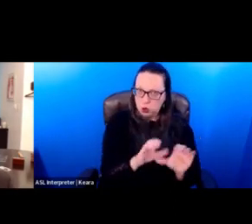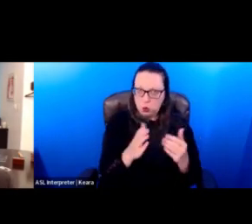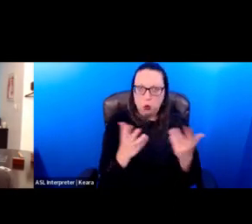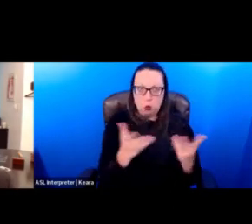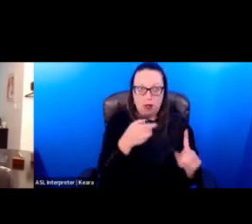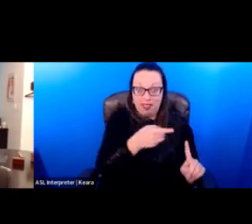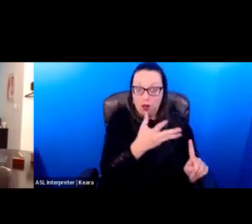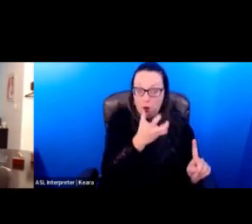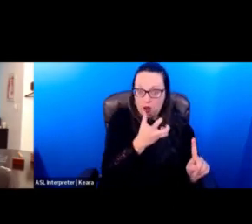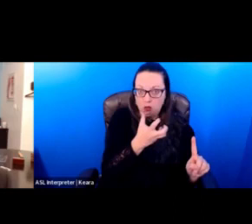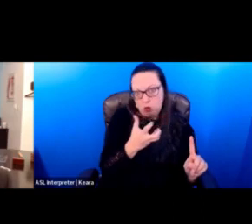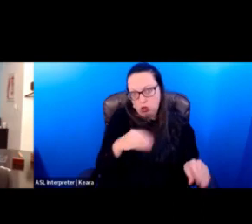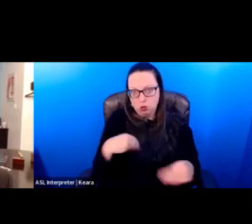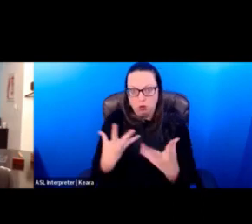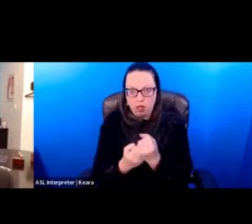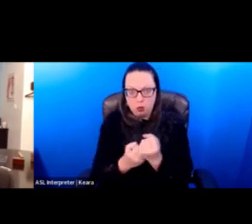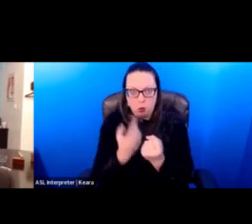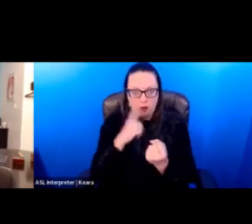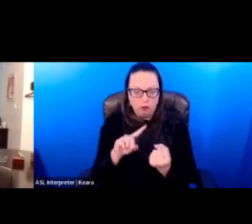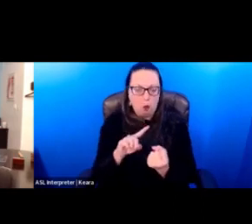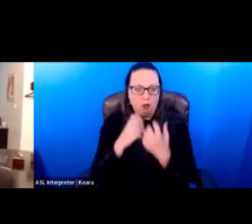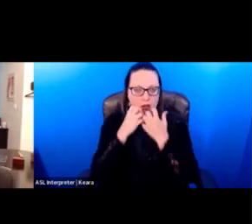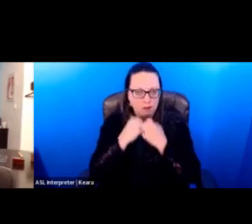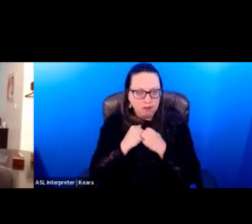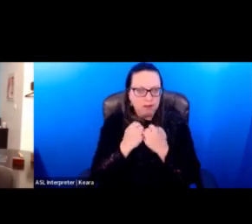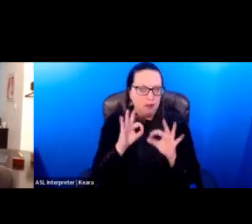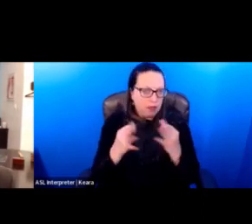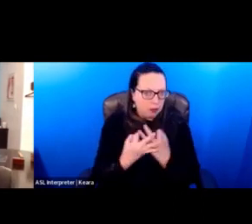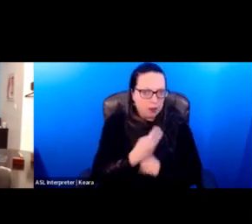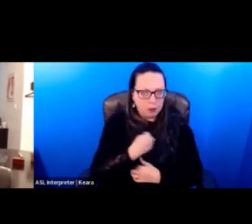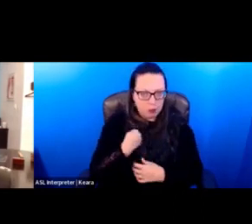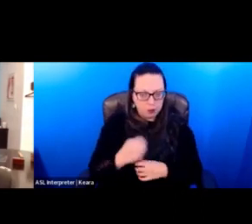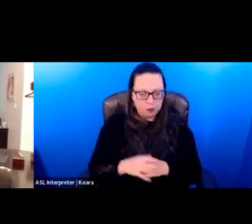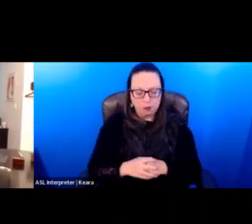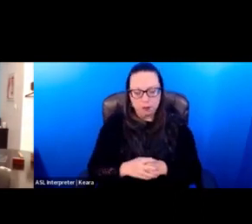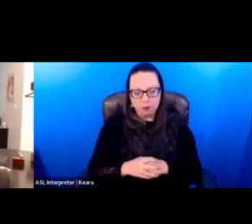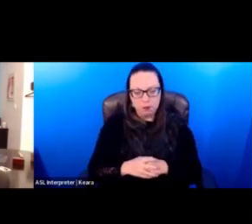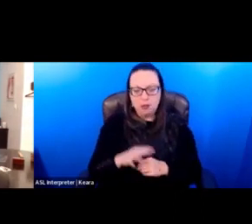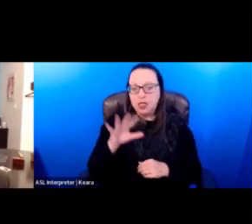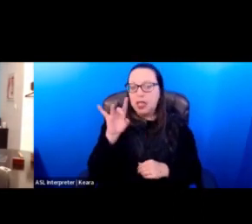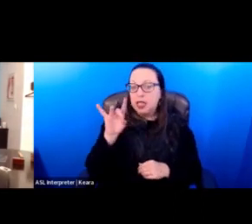loved ones. It's important to know that 85% of the caregivers